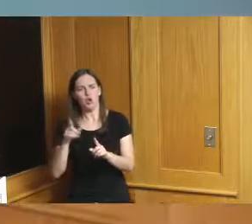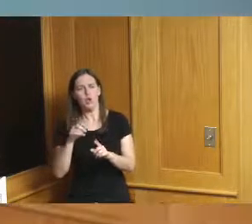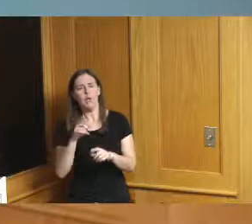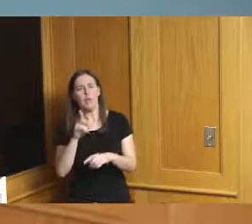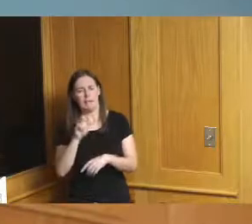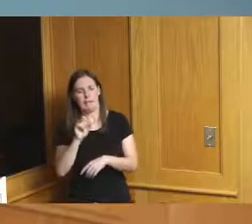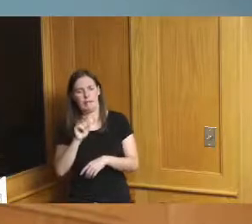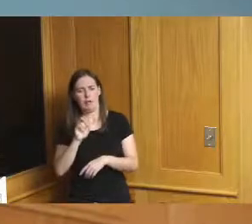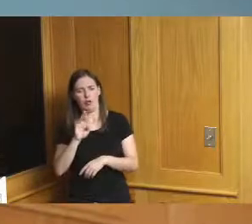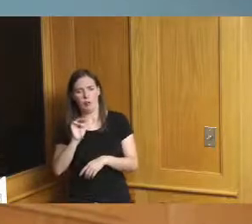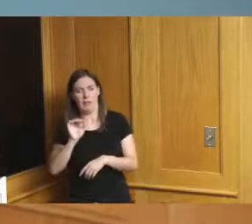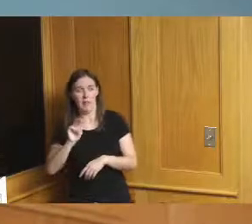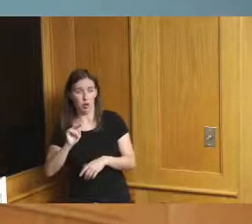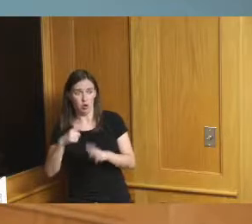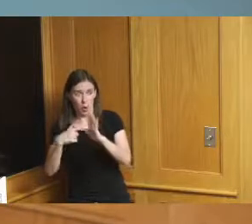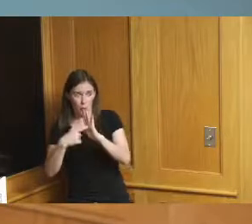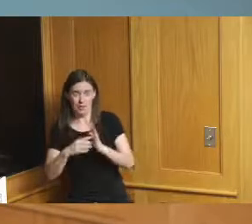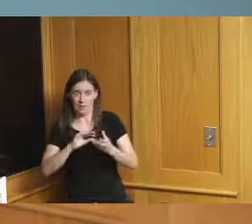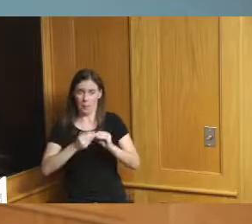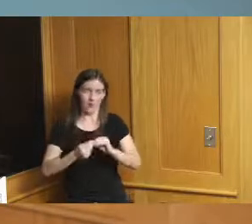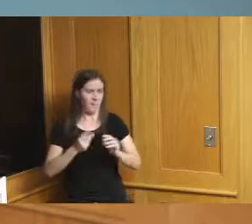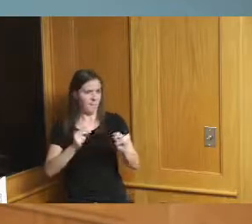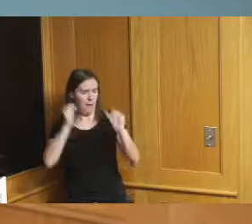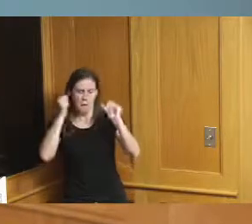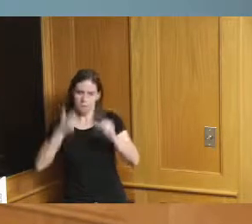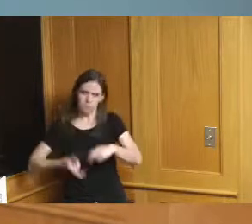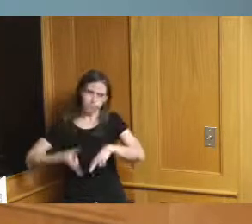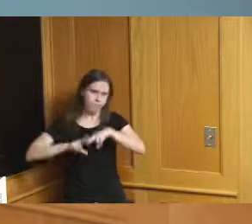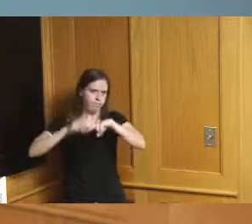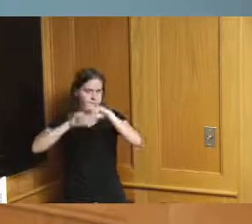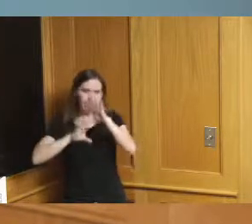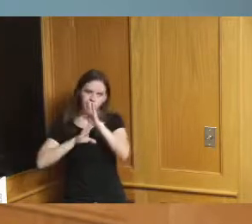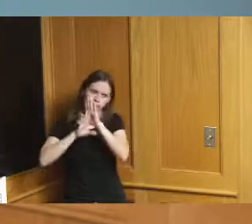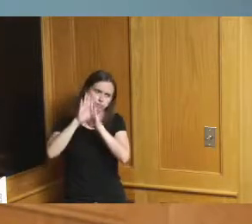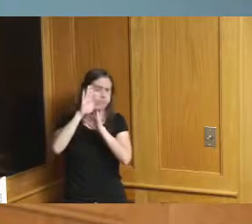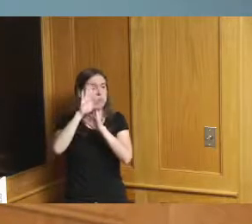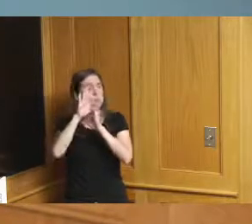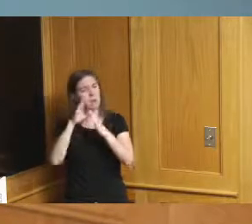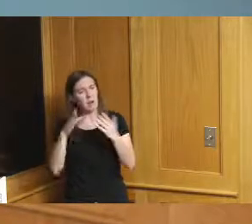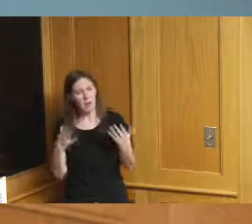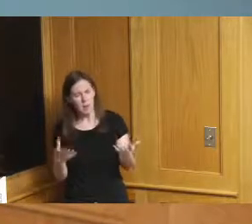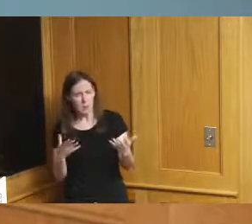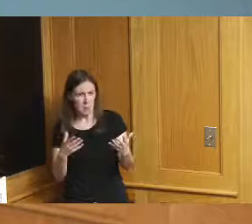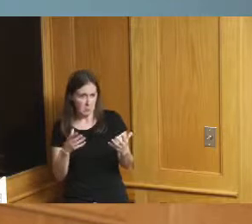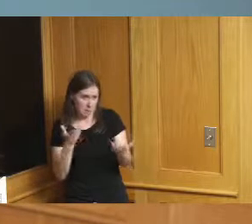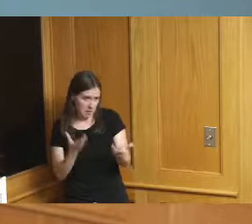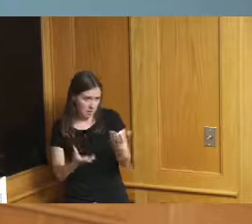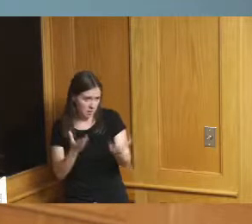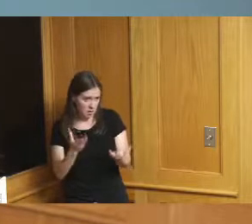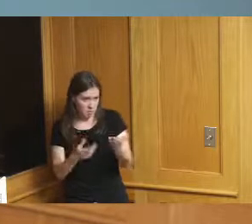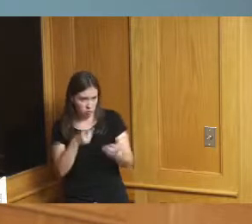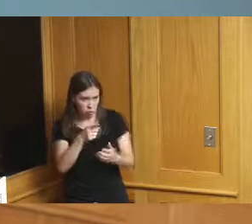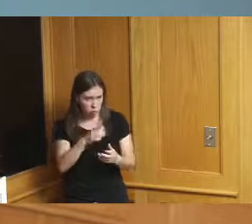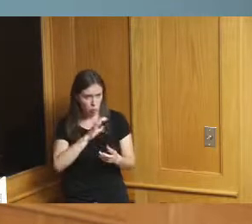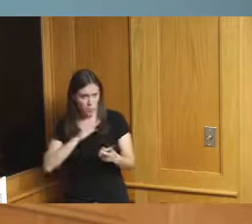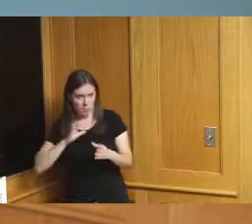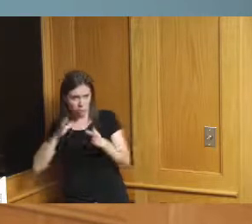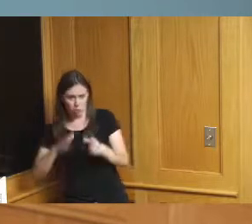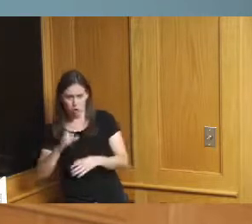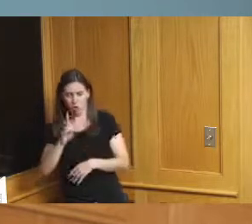waiting around they're jumping up fast as they're possible you and Commissioner Driehaus and myself